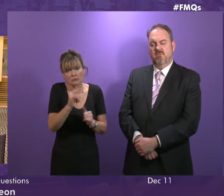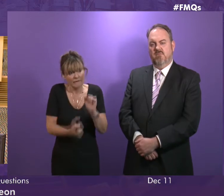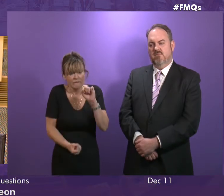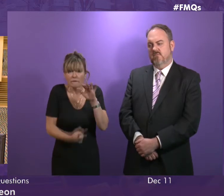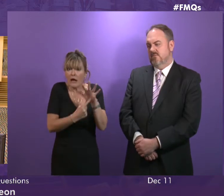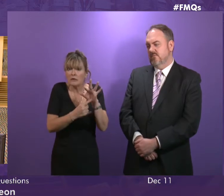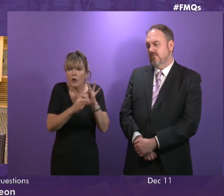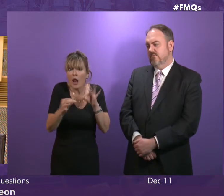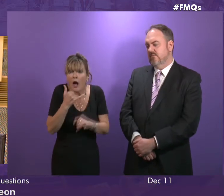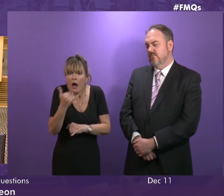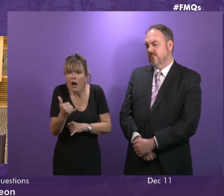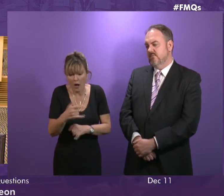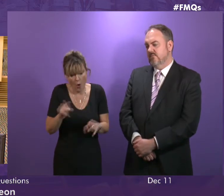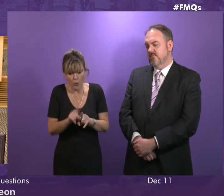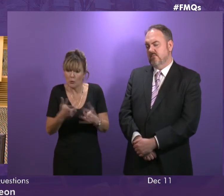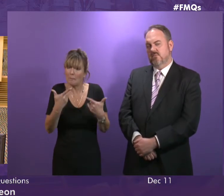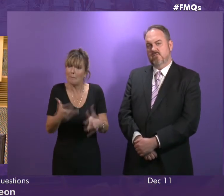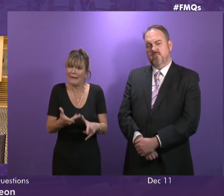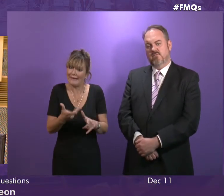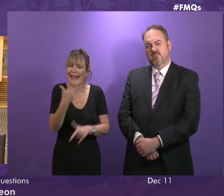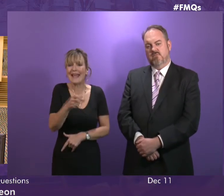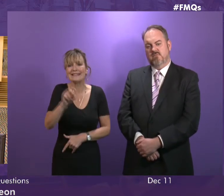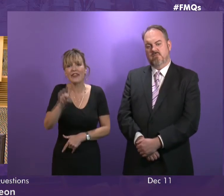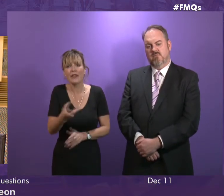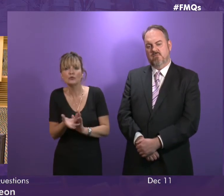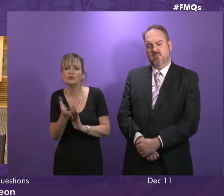We have also committed £80,000 to the Befriending Networks.